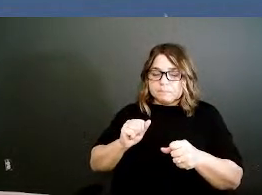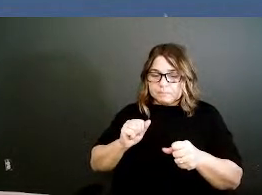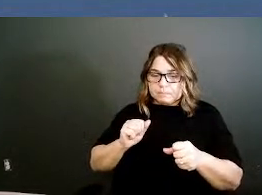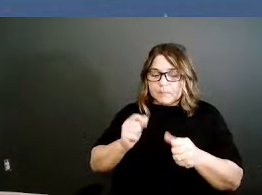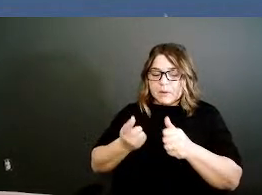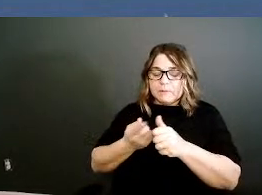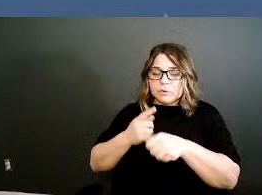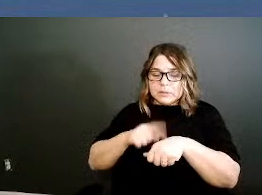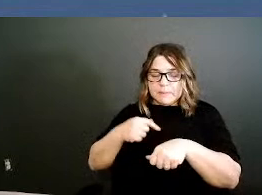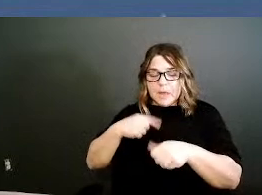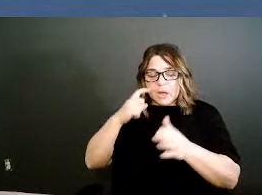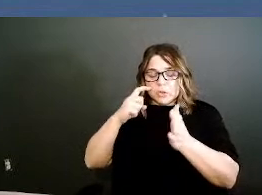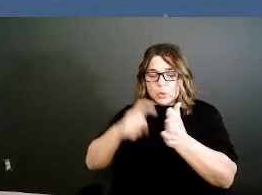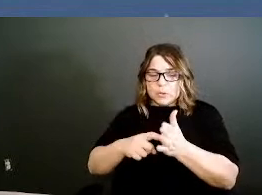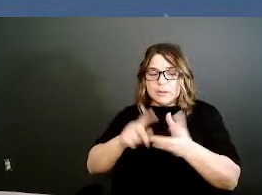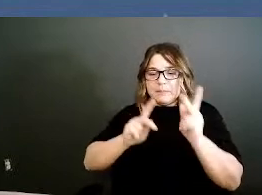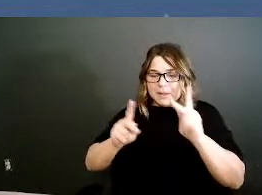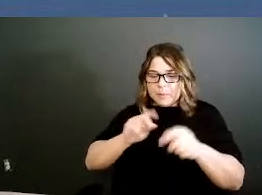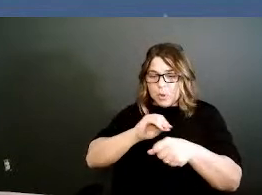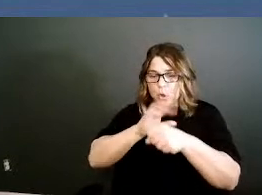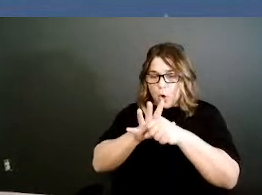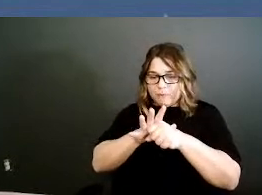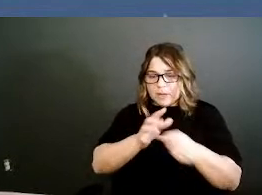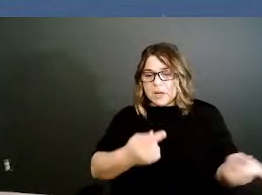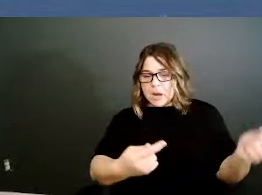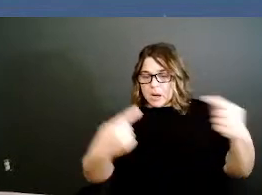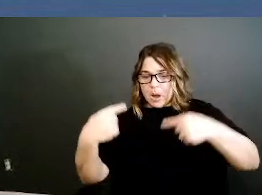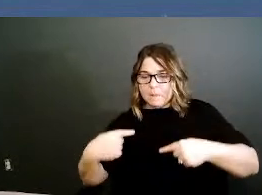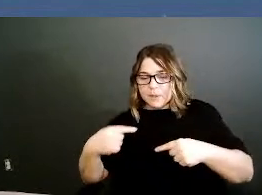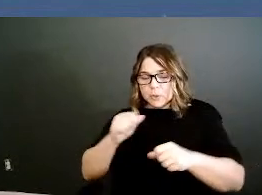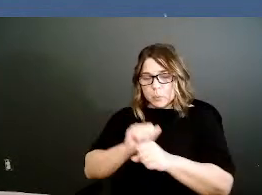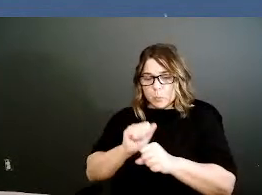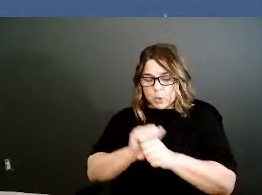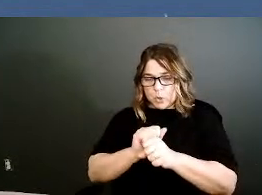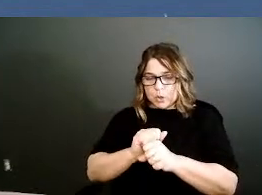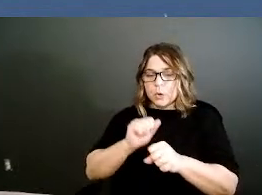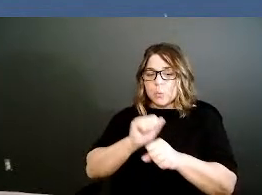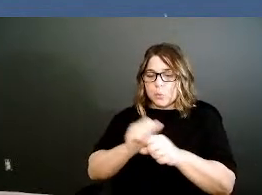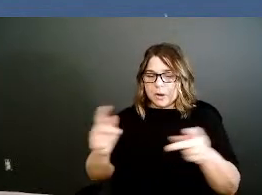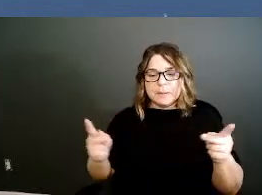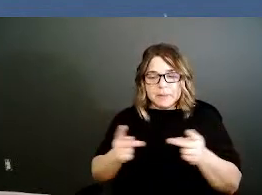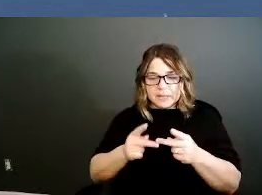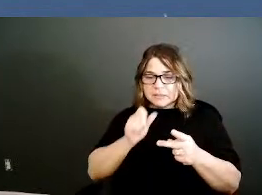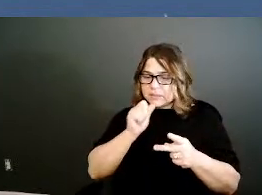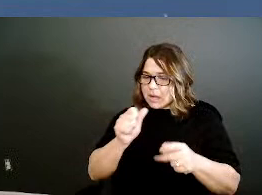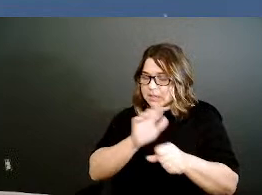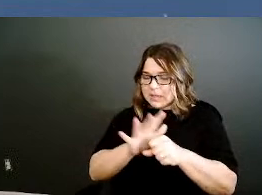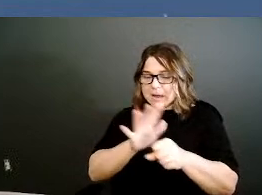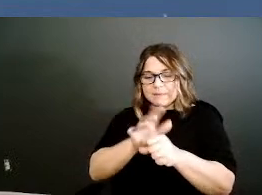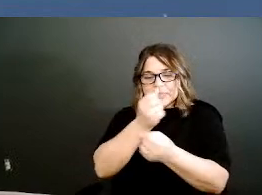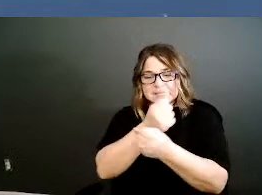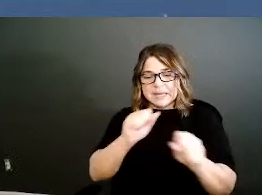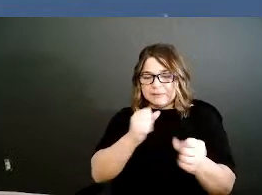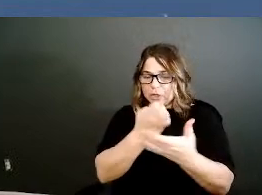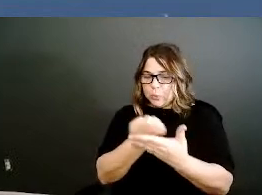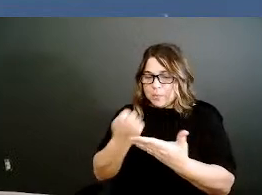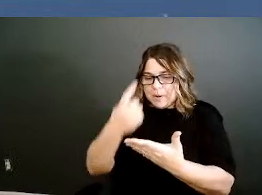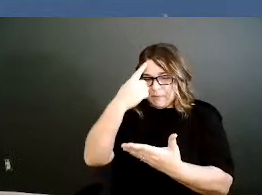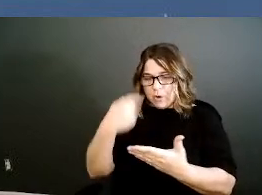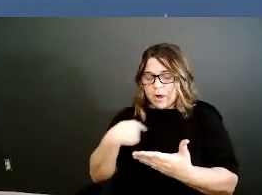MY EMPLOYER DIDN'T FOLLOW THE RULES THAT PEOPLE WITH COVID NEED TO DO STAY HOME AND I'M PRETTY SURE THEY WEREN'T PAYING PEOPLE PAID SICK TIME.